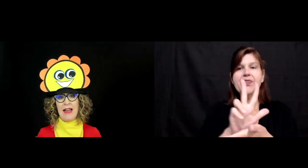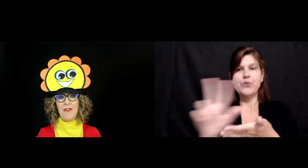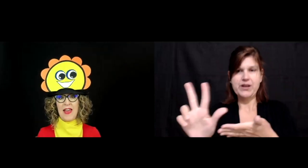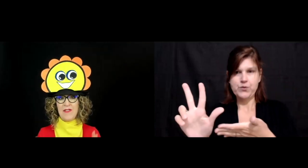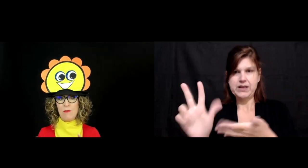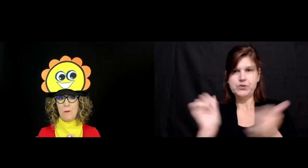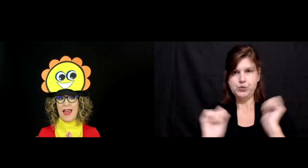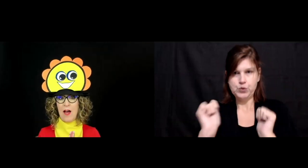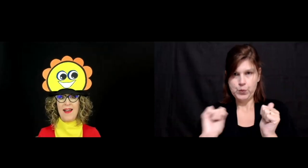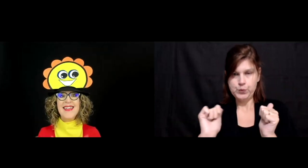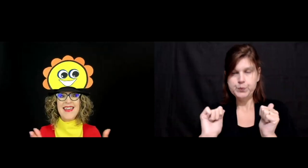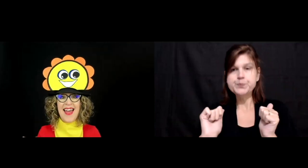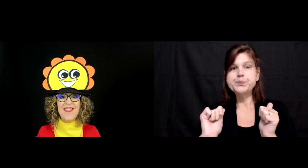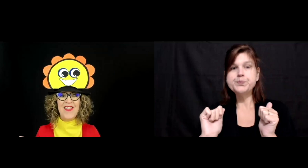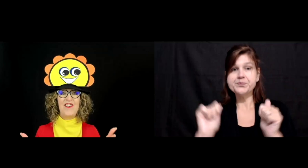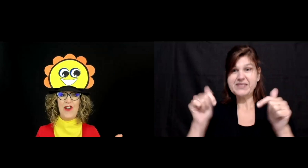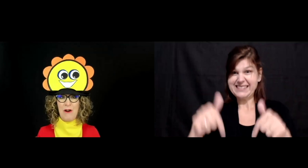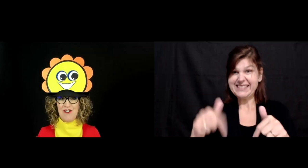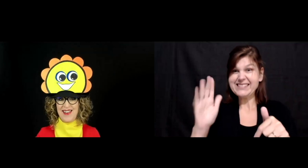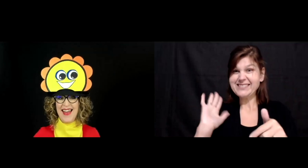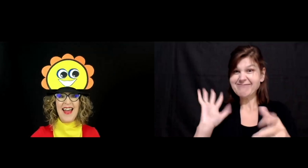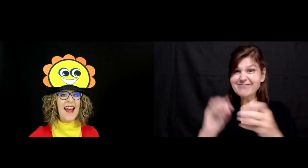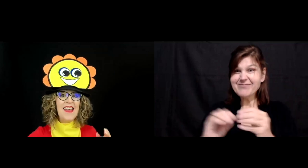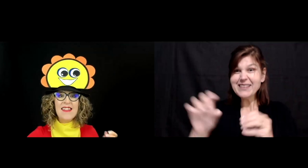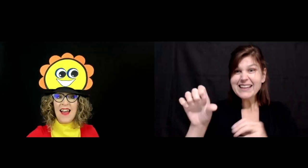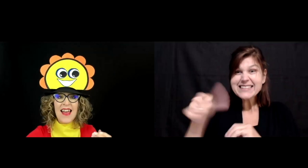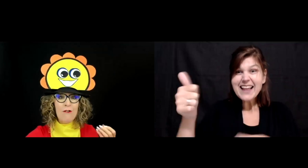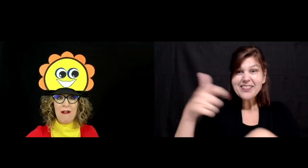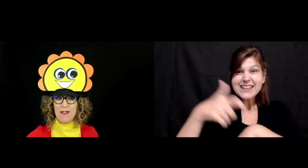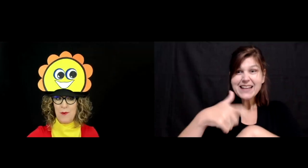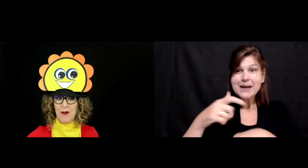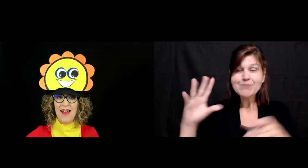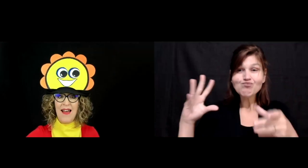and I think this will be our 10th show run. It's incredible.